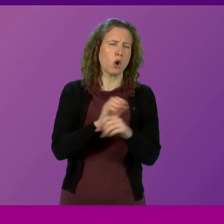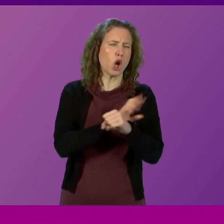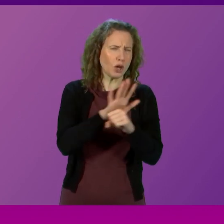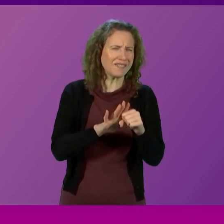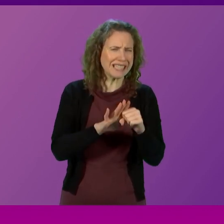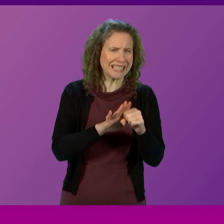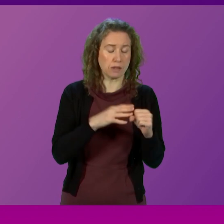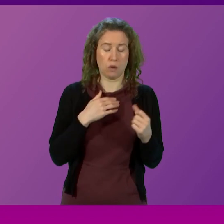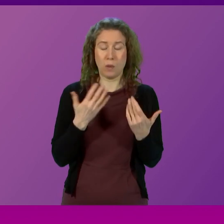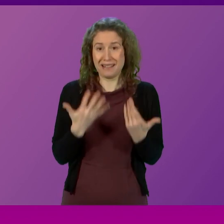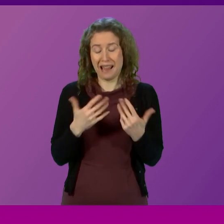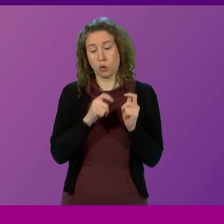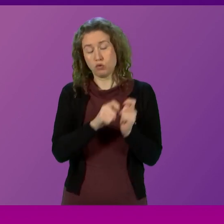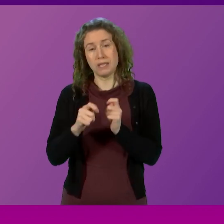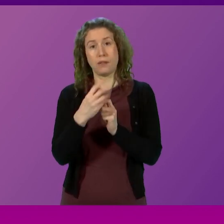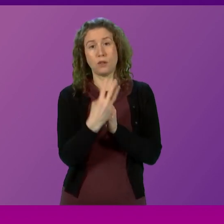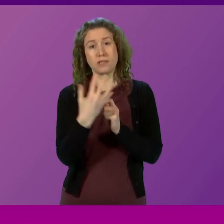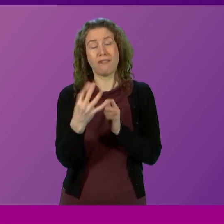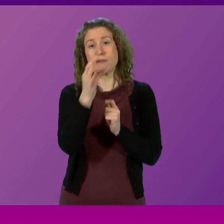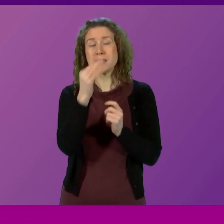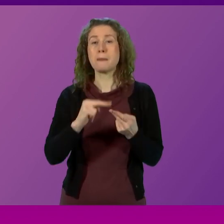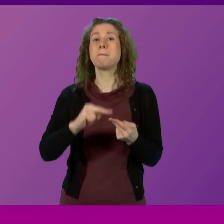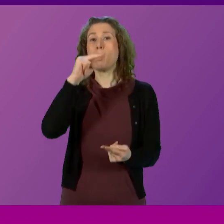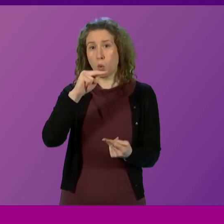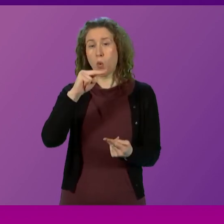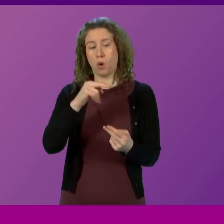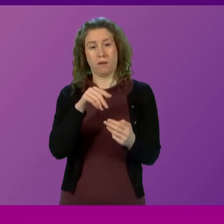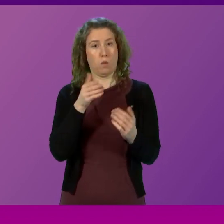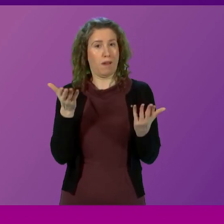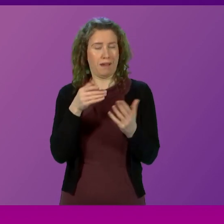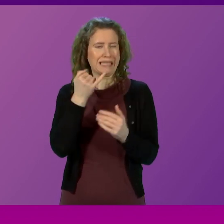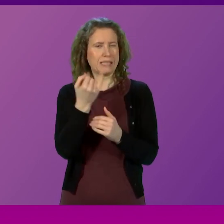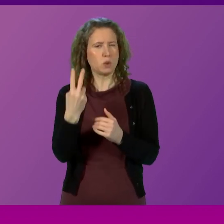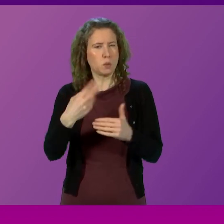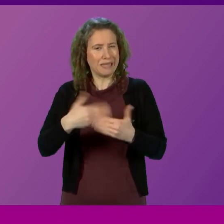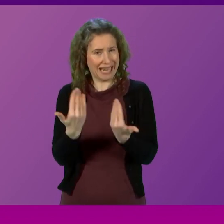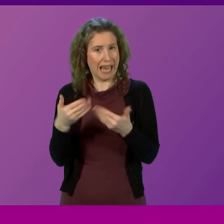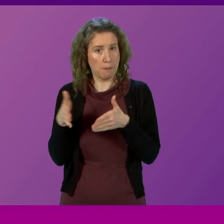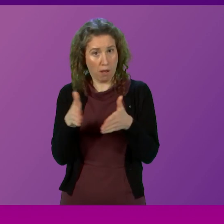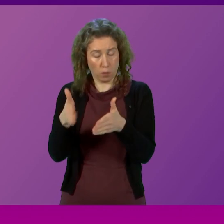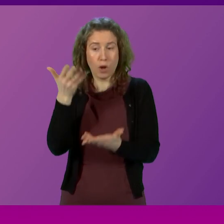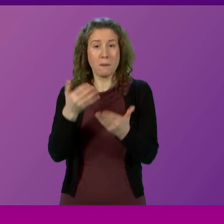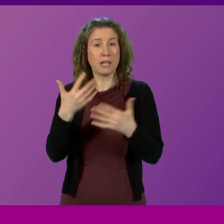are now treating 35 per cent more people on the 62-day pathway than we were 10 years ago,